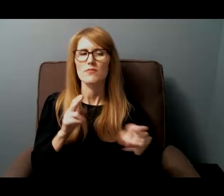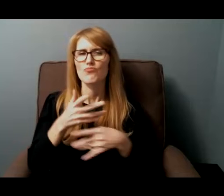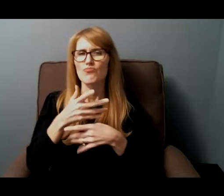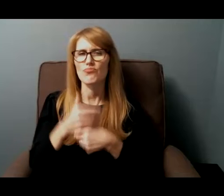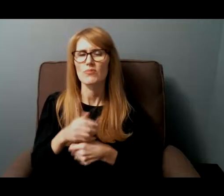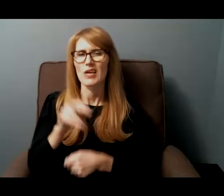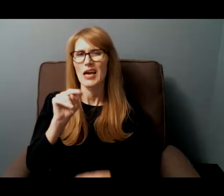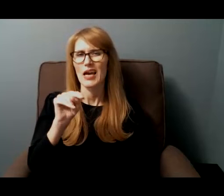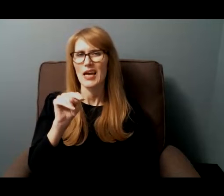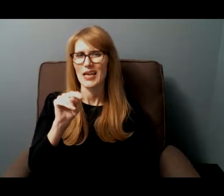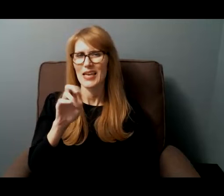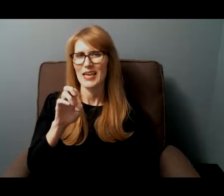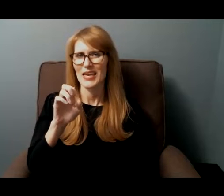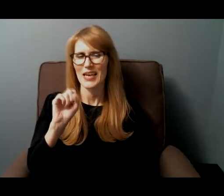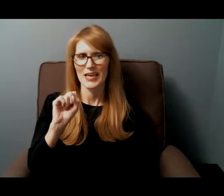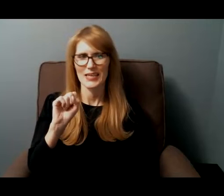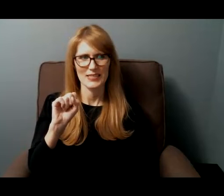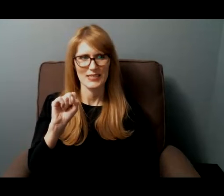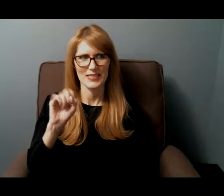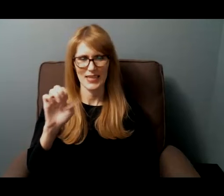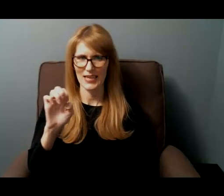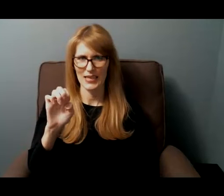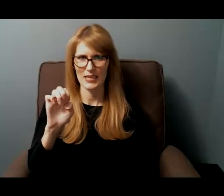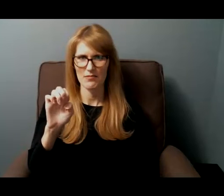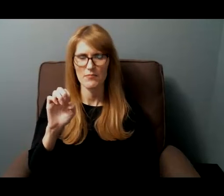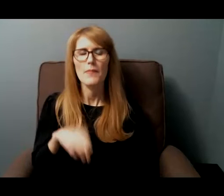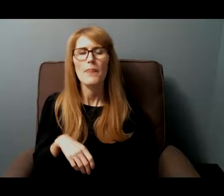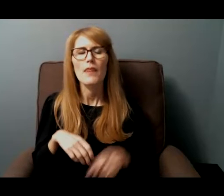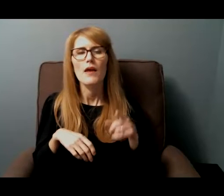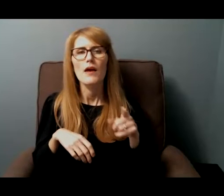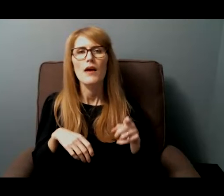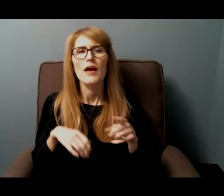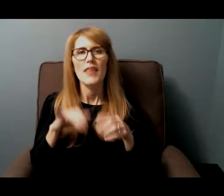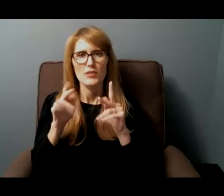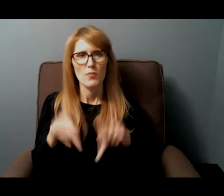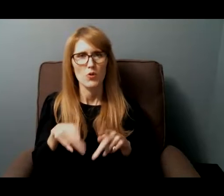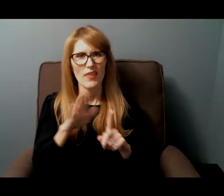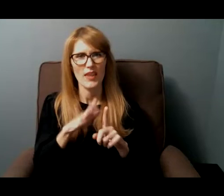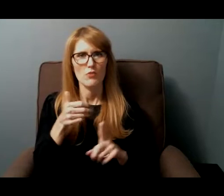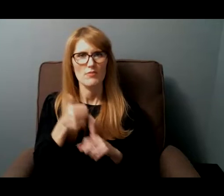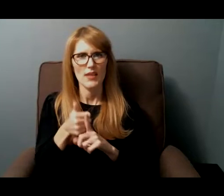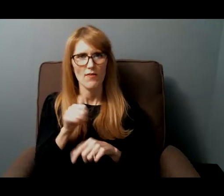So NESE is a person's self employed earnings. It's basically a person's earnings when they